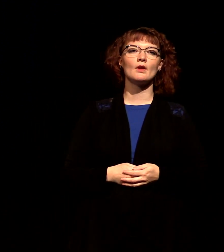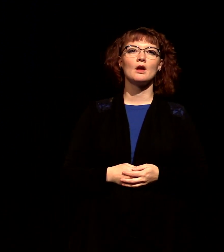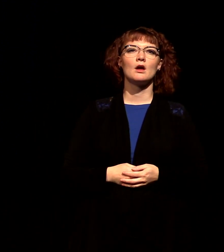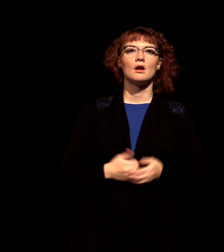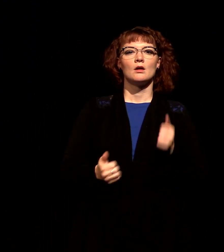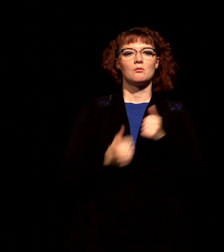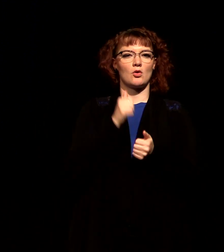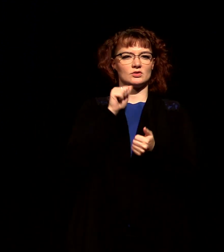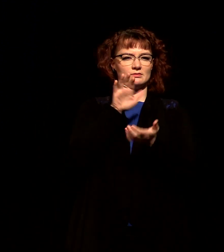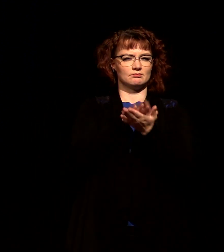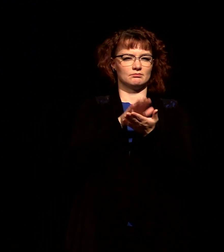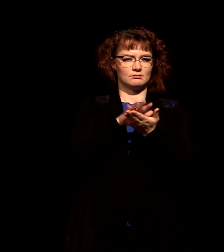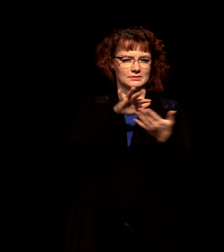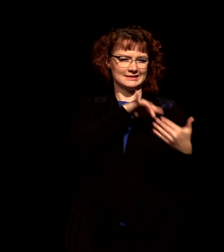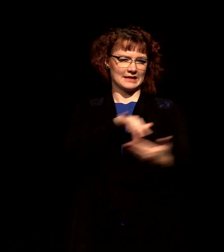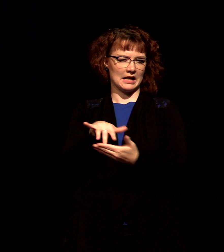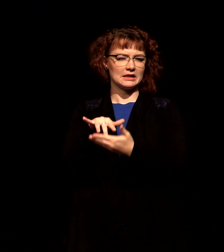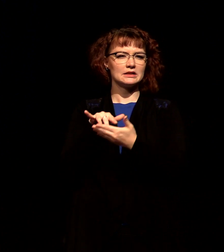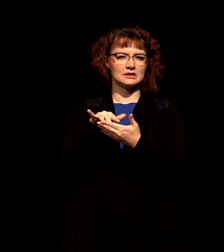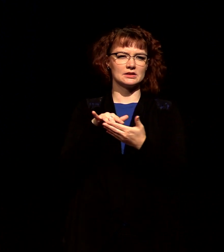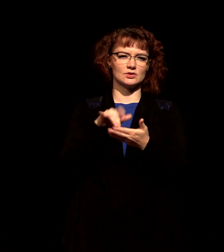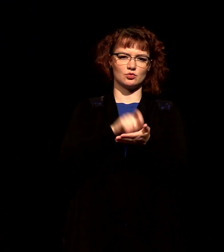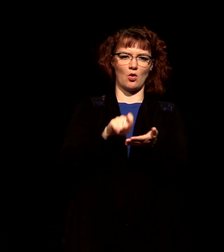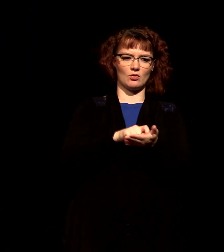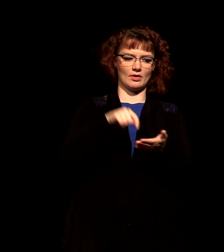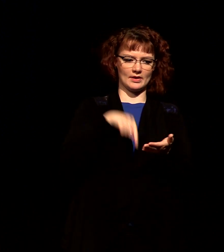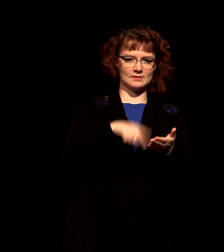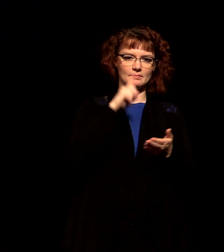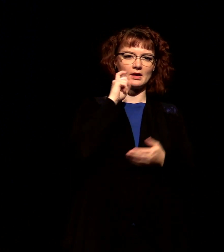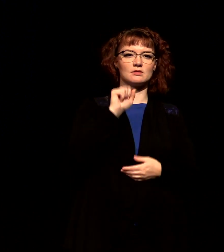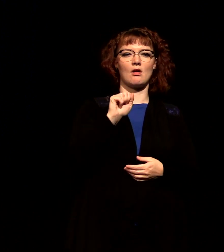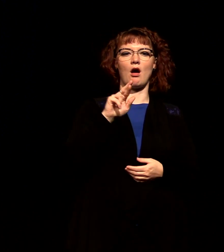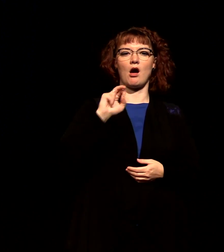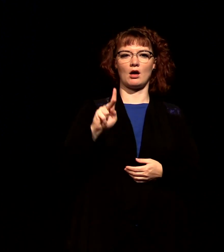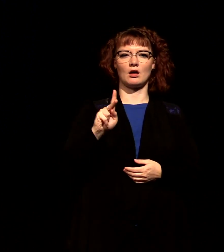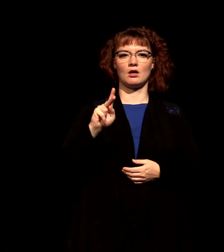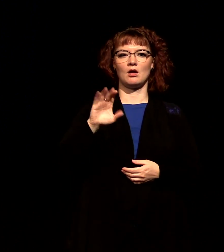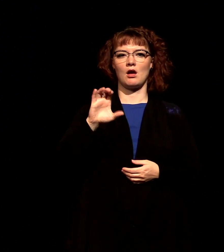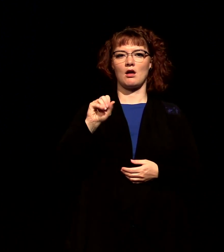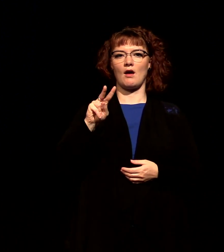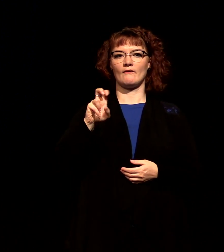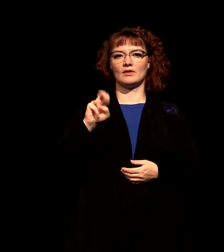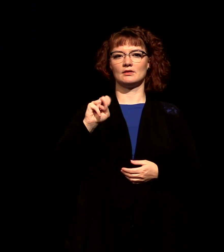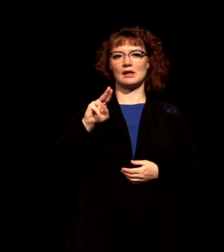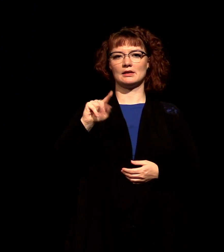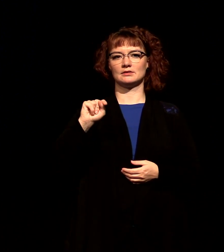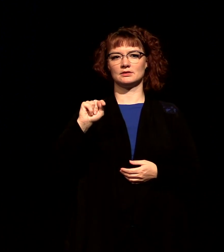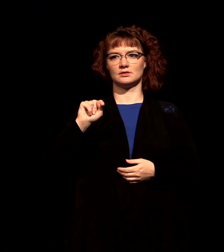celebratory Psalm because the Ark of the Covenant had been recovered. It had been recovered and the temple had been